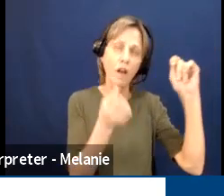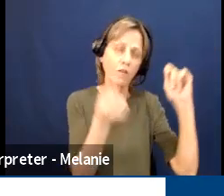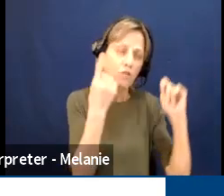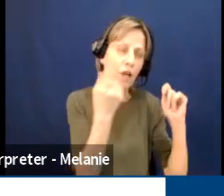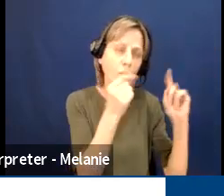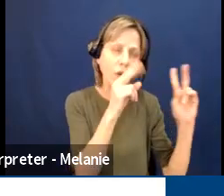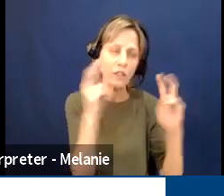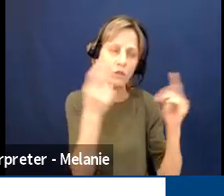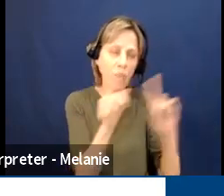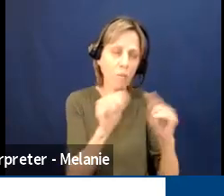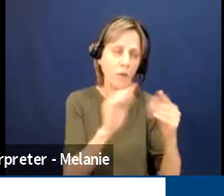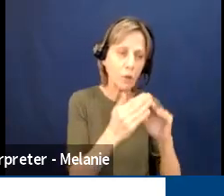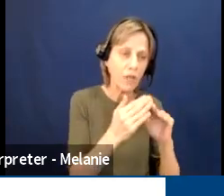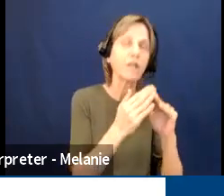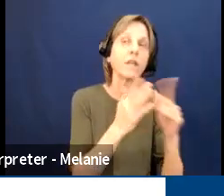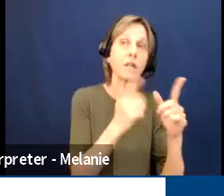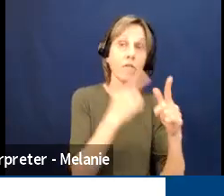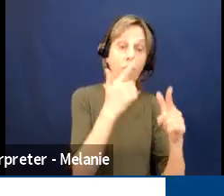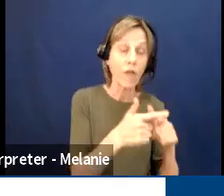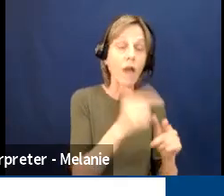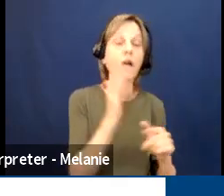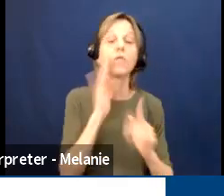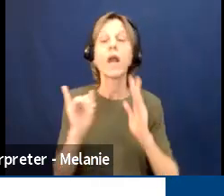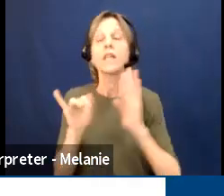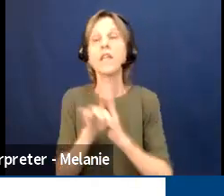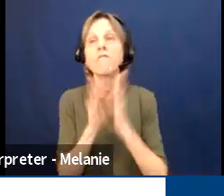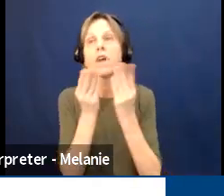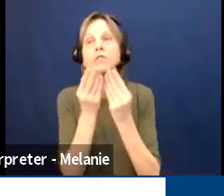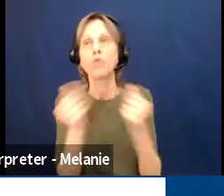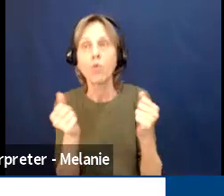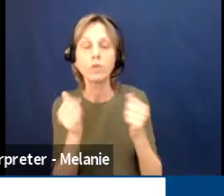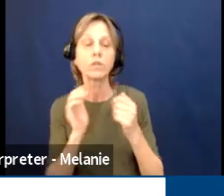they then take that and identify solutions and try to get the community to adopt those solutions